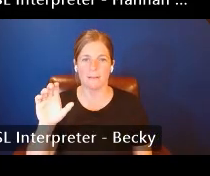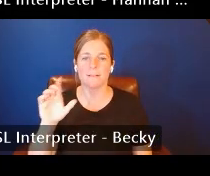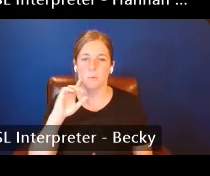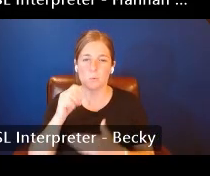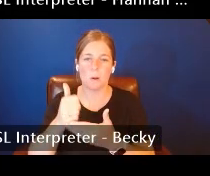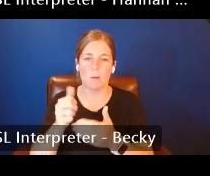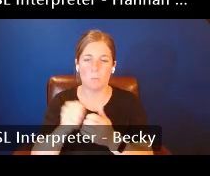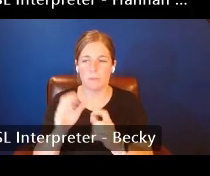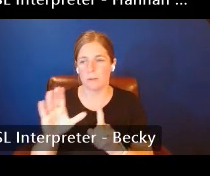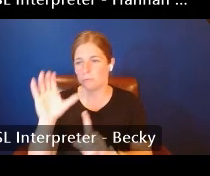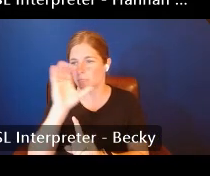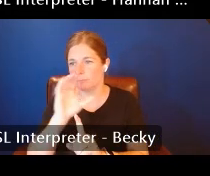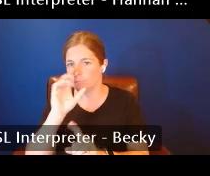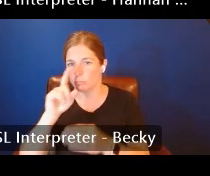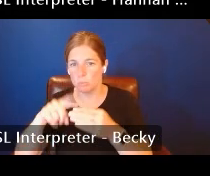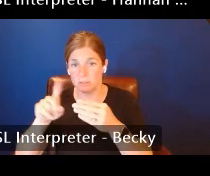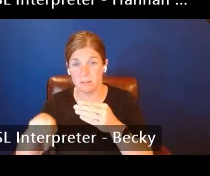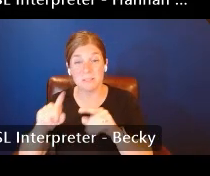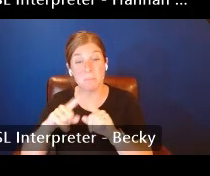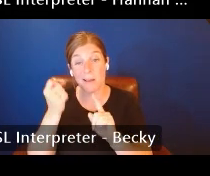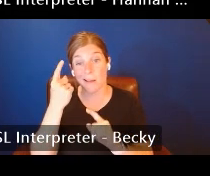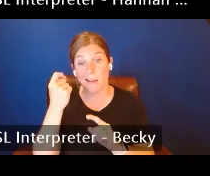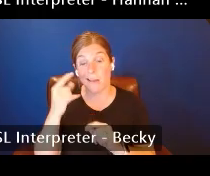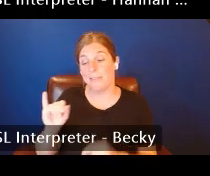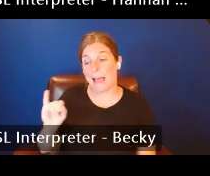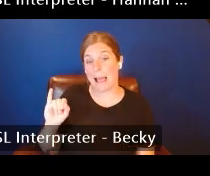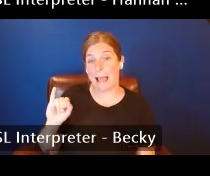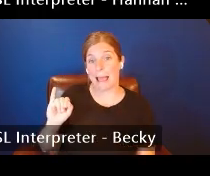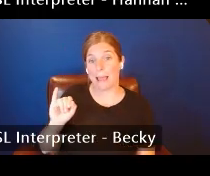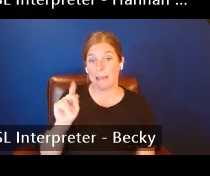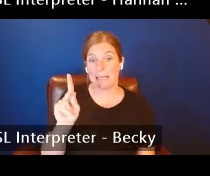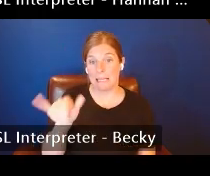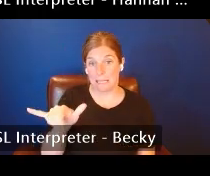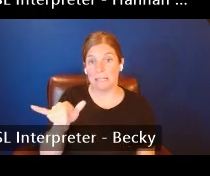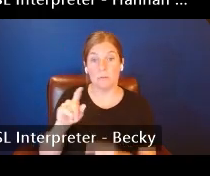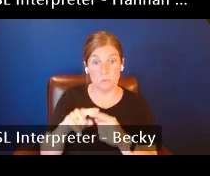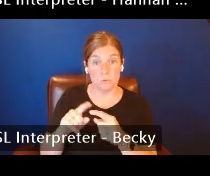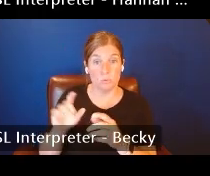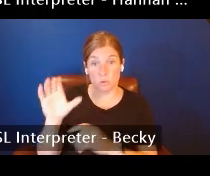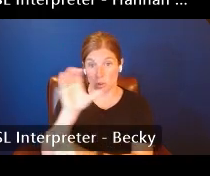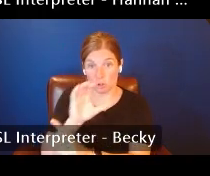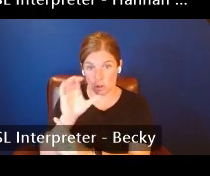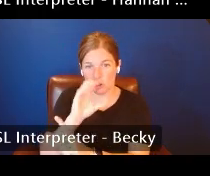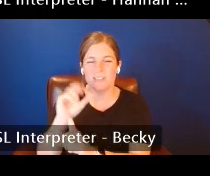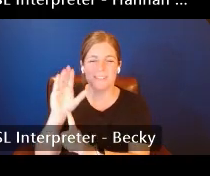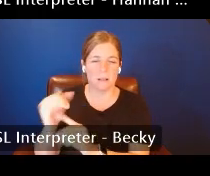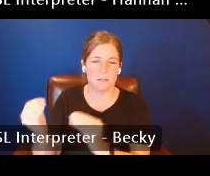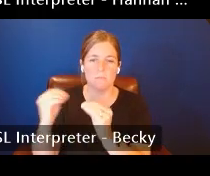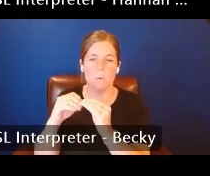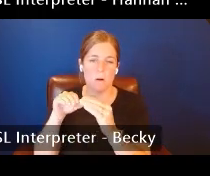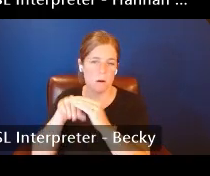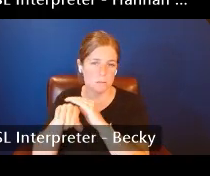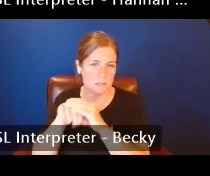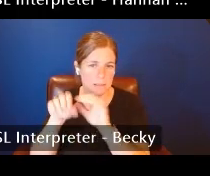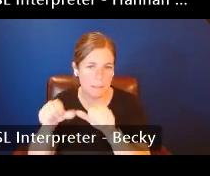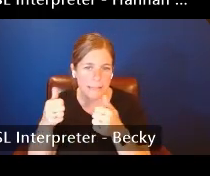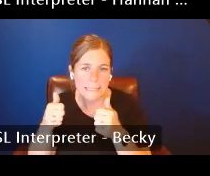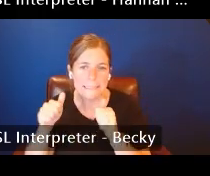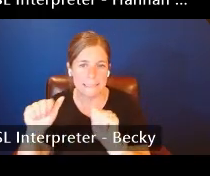Obviously, using that I key to run a search is a kind of an accessibility attempt at keyboard nav,